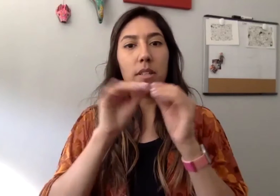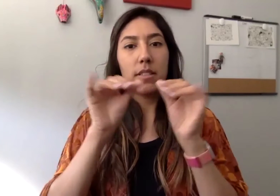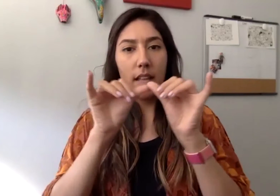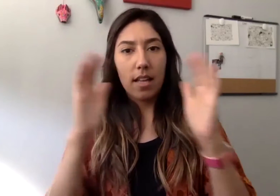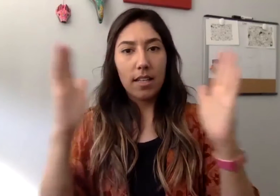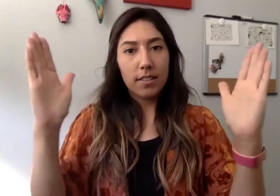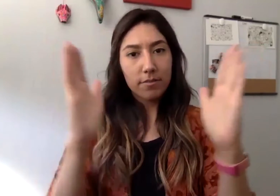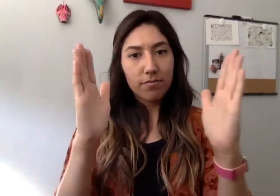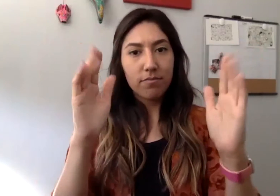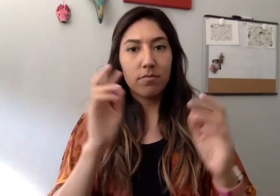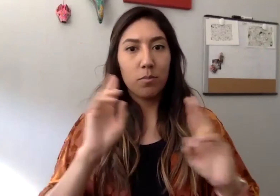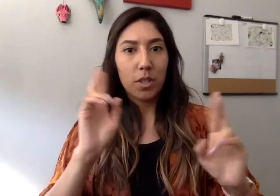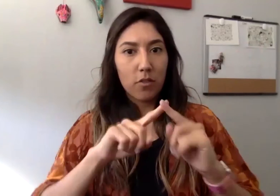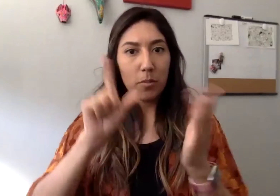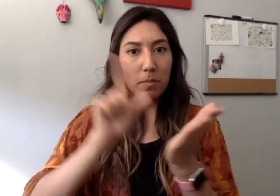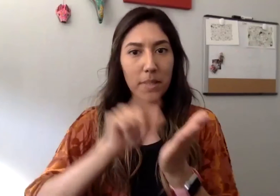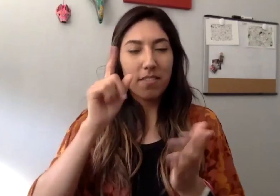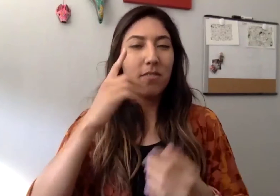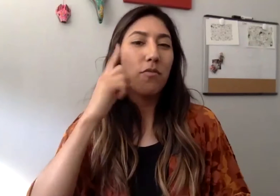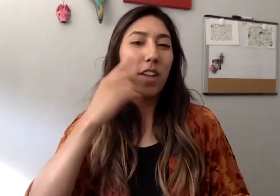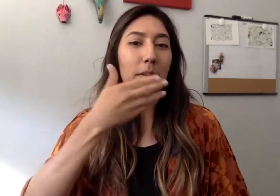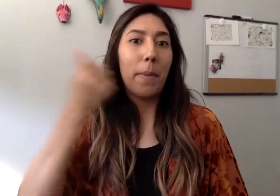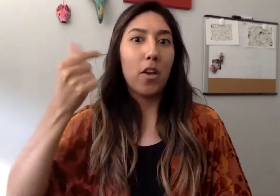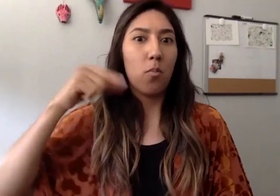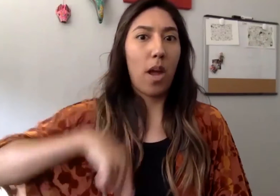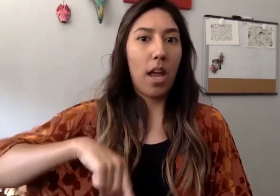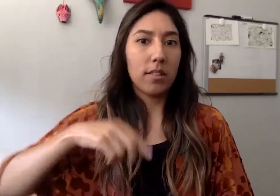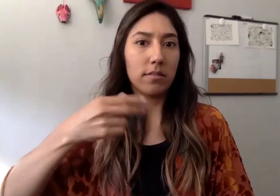print and once it was good to go. I placed the